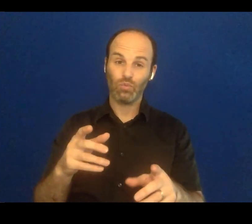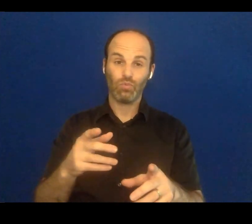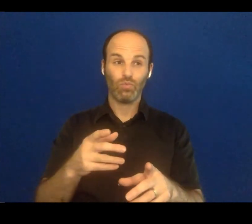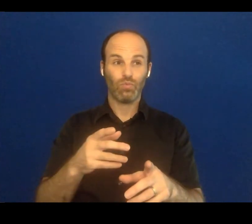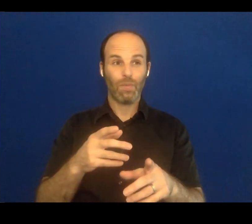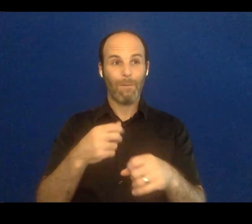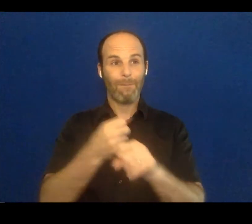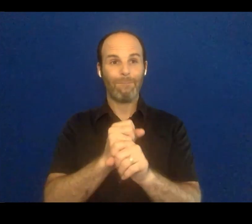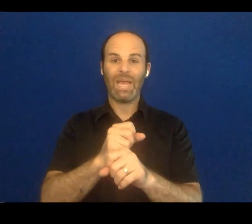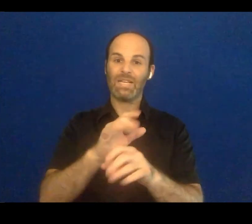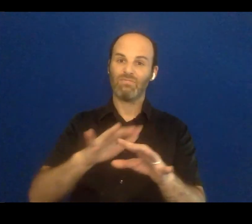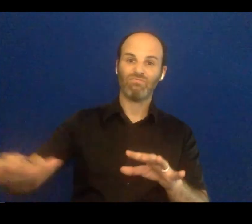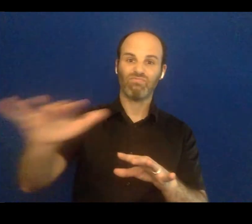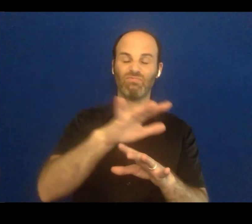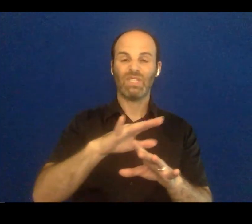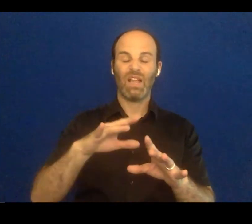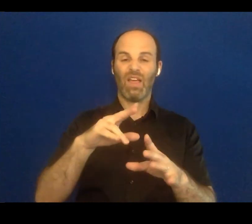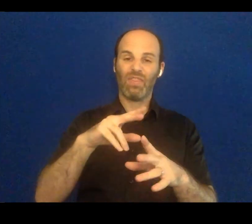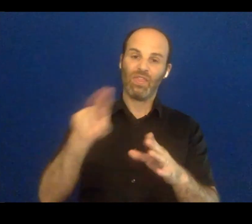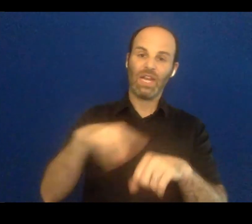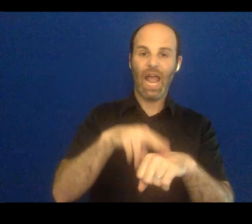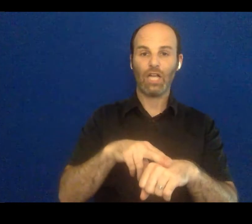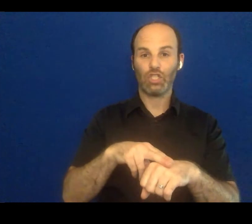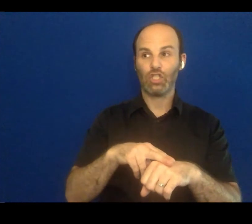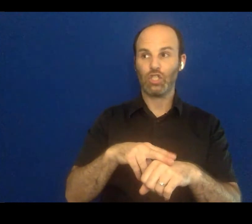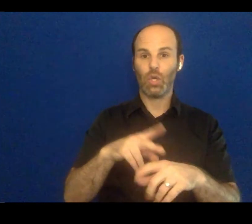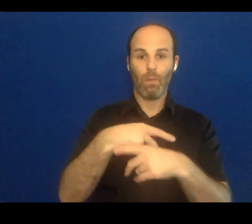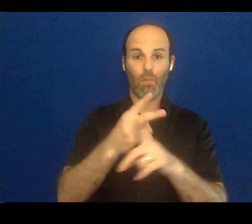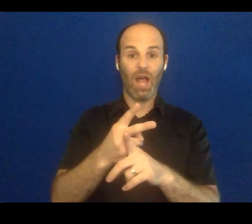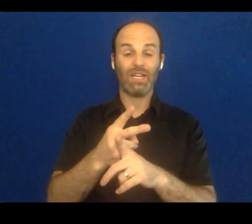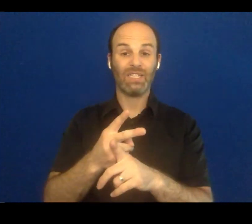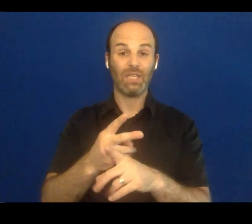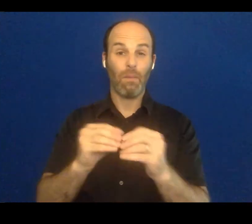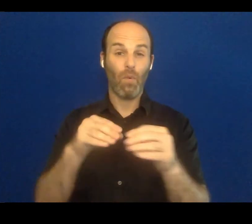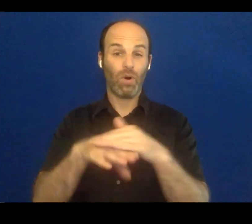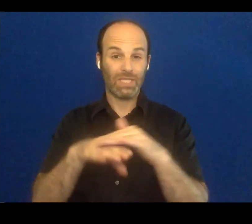ON A NATIONAL SCALE, ALLIANCE FOR DISABILITY IN HEALTHCARE